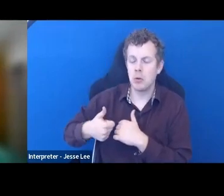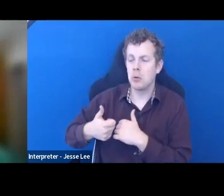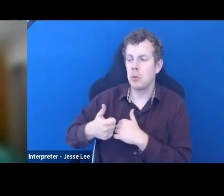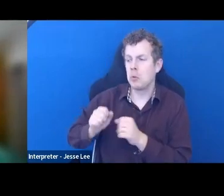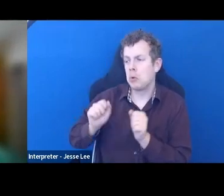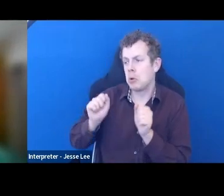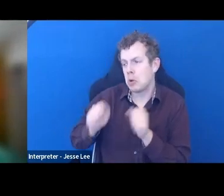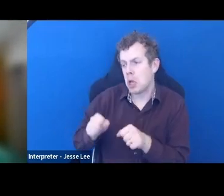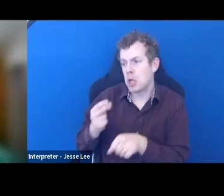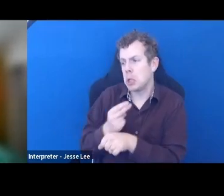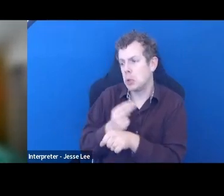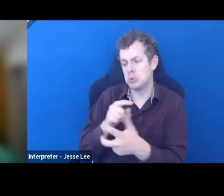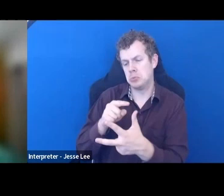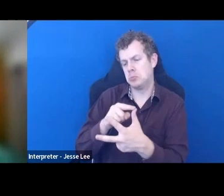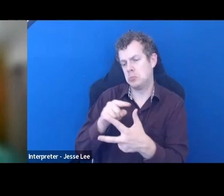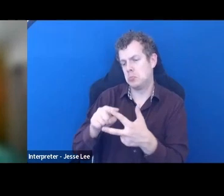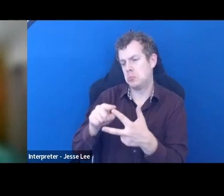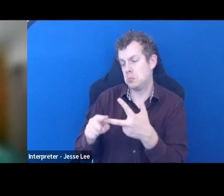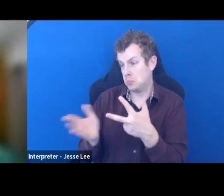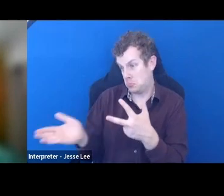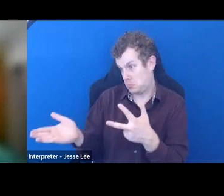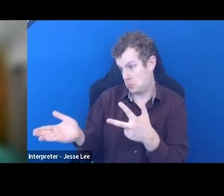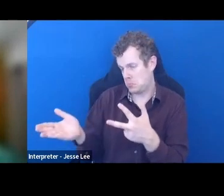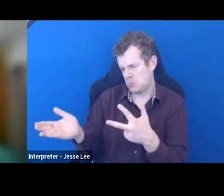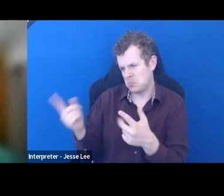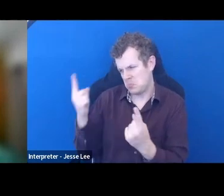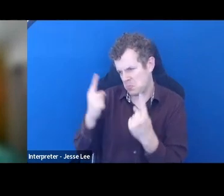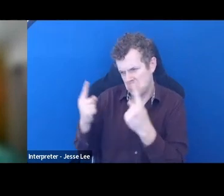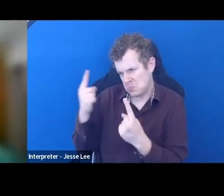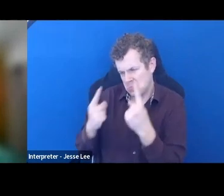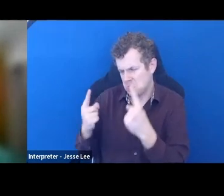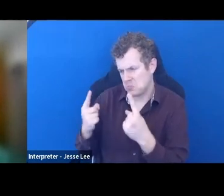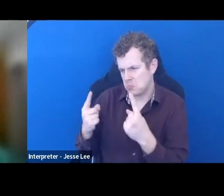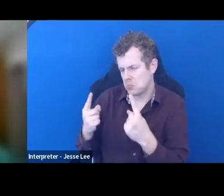And this is what you might consider in assessing those different options.